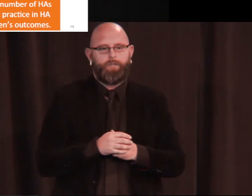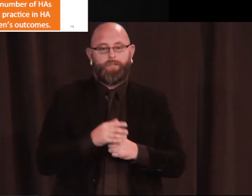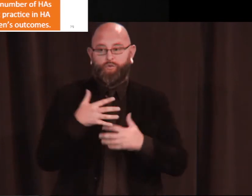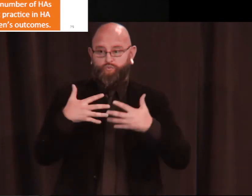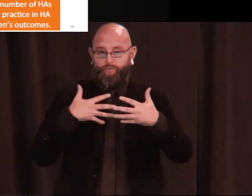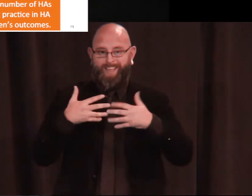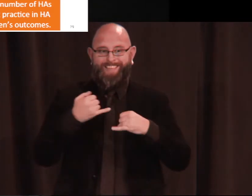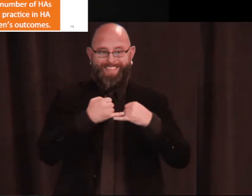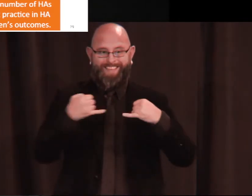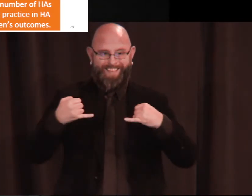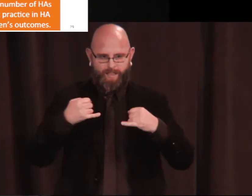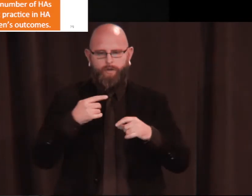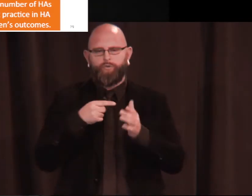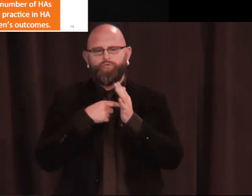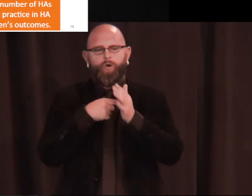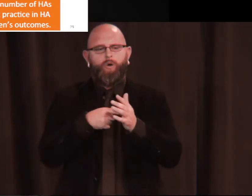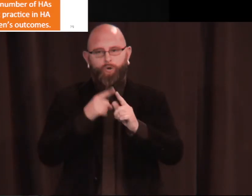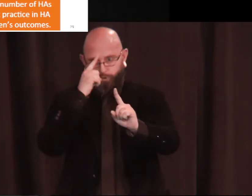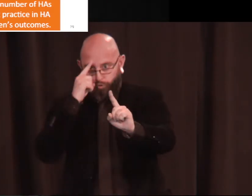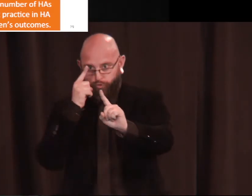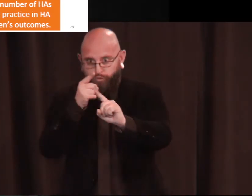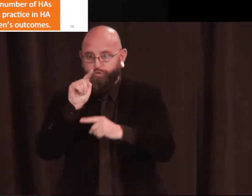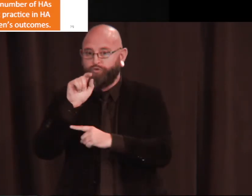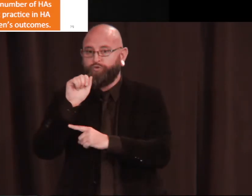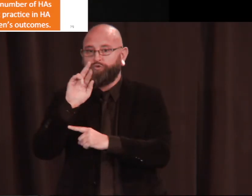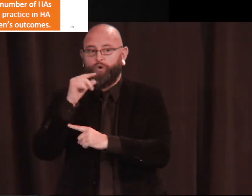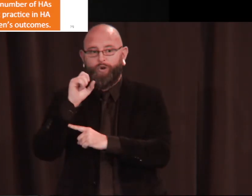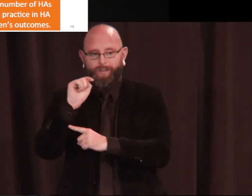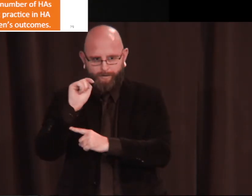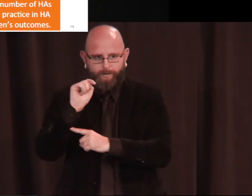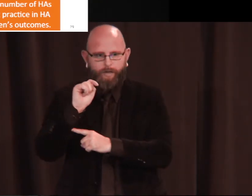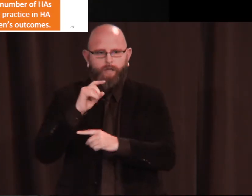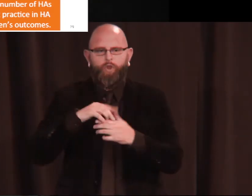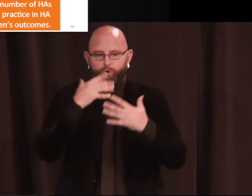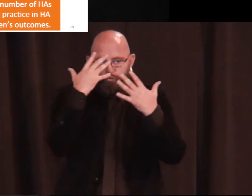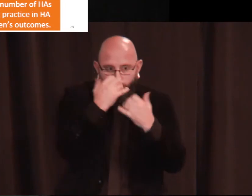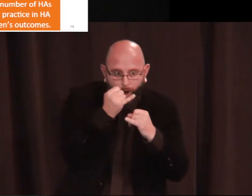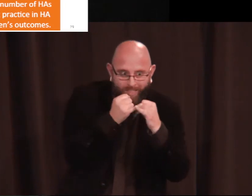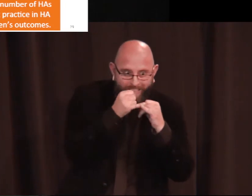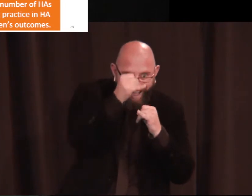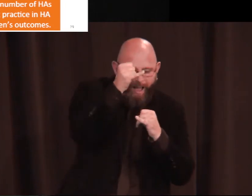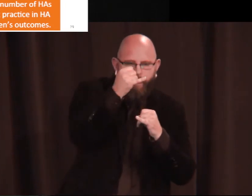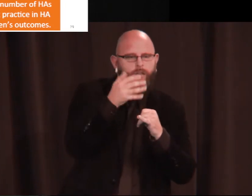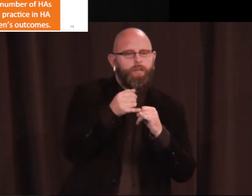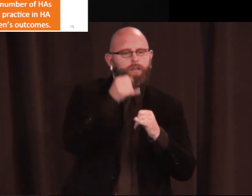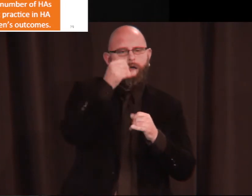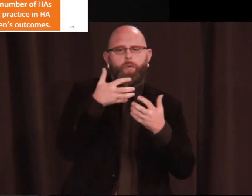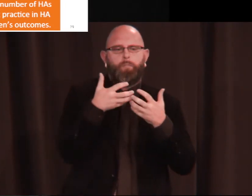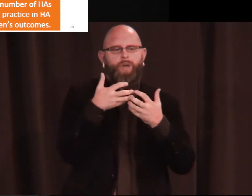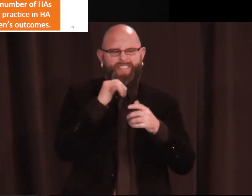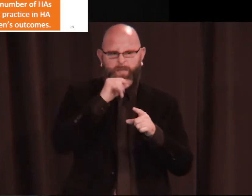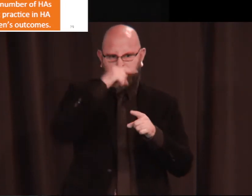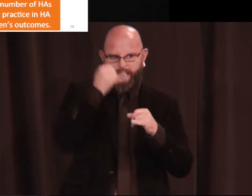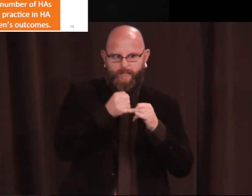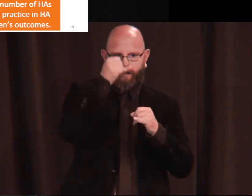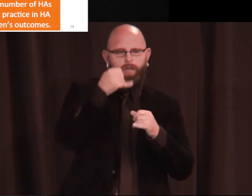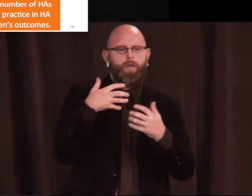the black lines show the measured speech intelligibility index, so how these kids' hearing aids were actually fit.